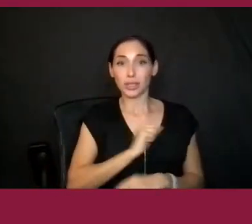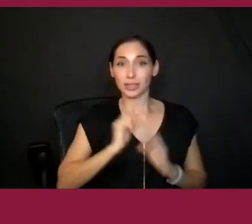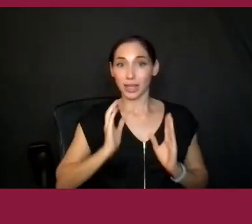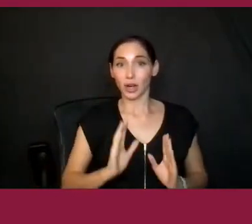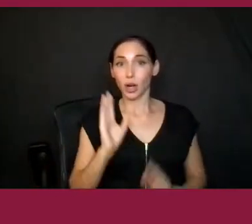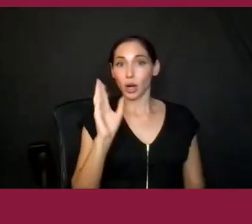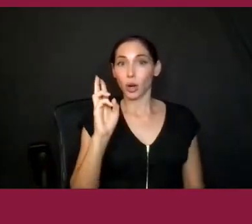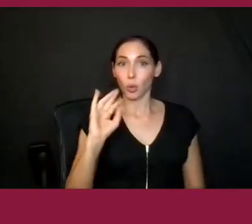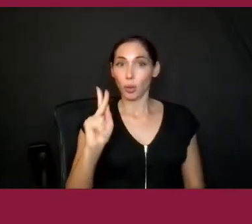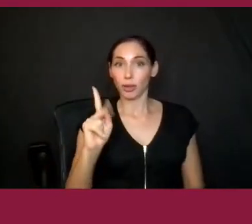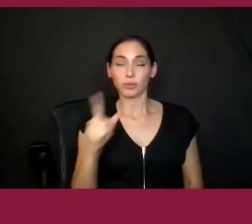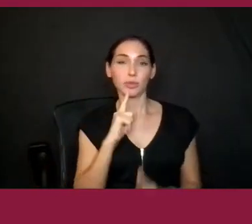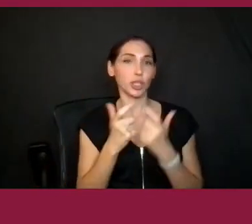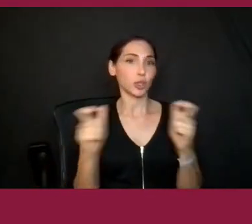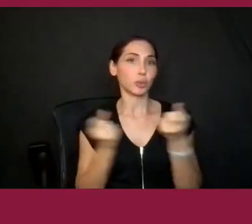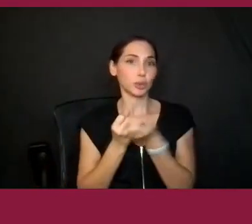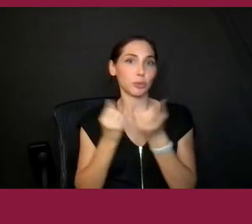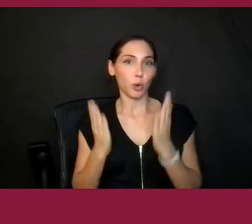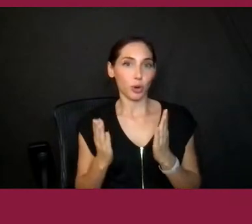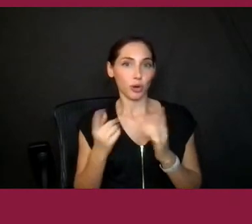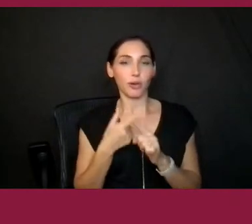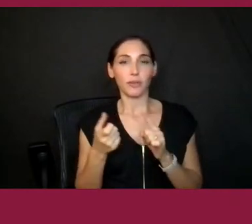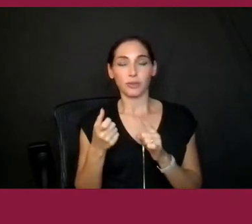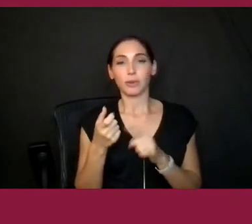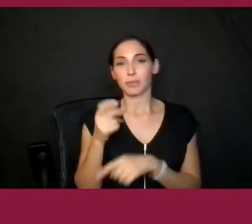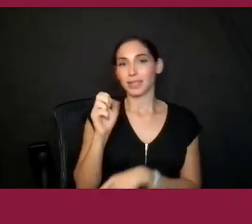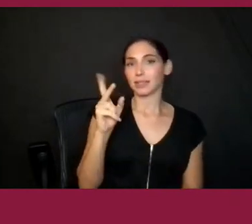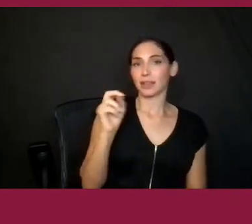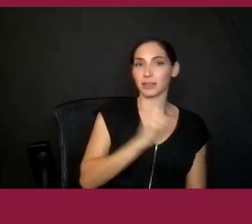supporter of Senator Roth's bill, I think we got, I'm